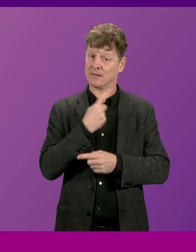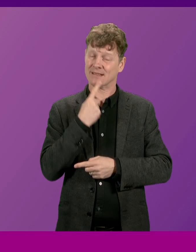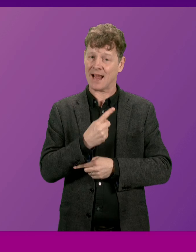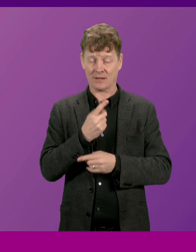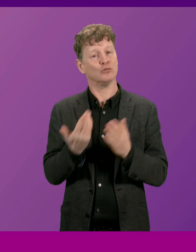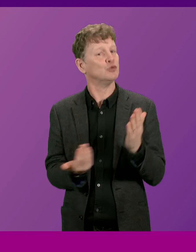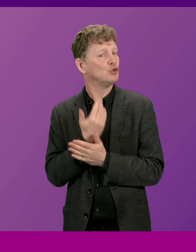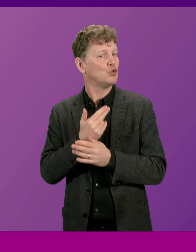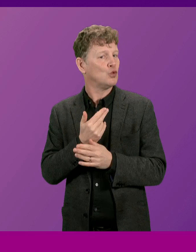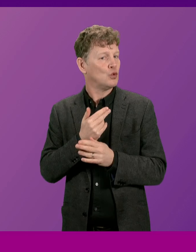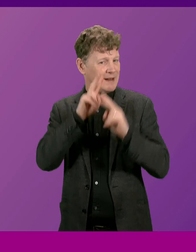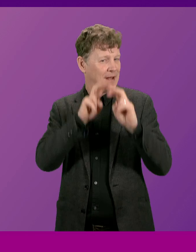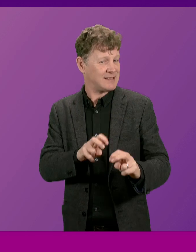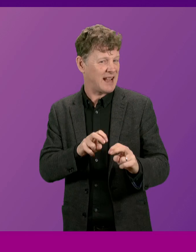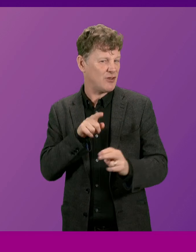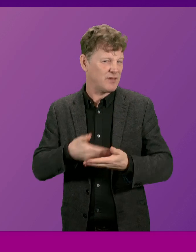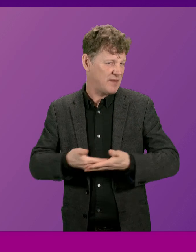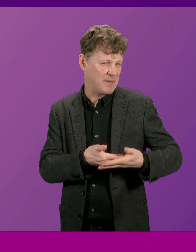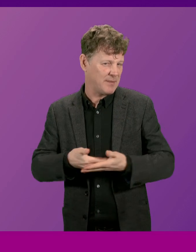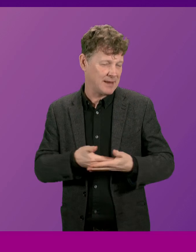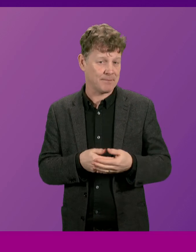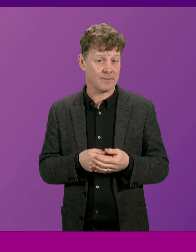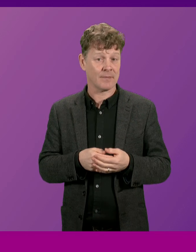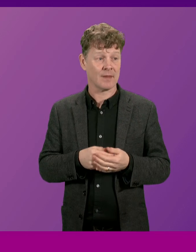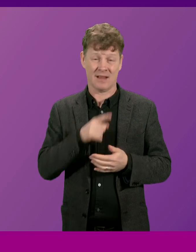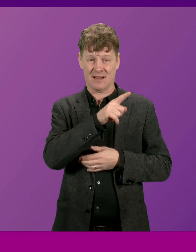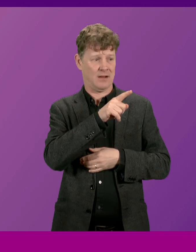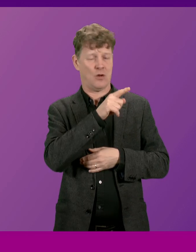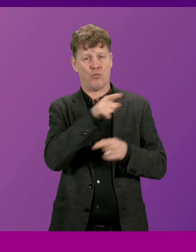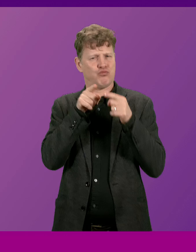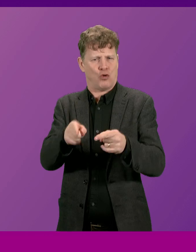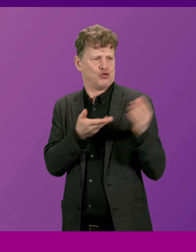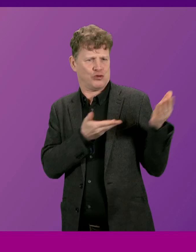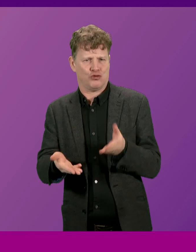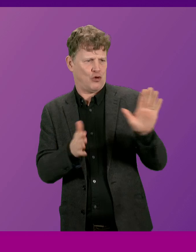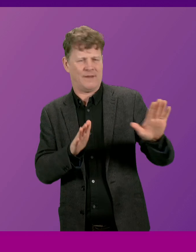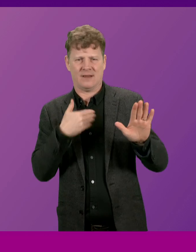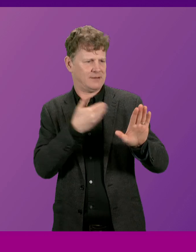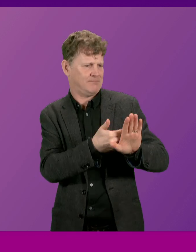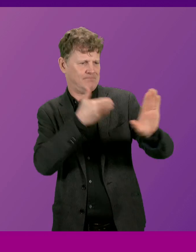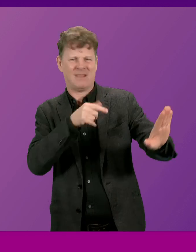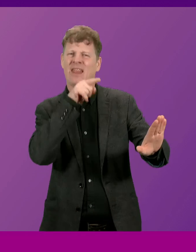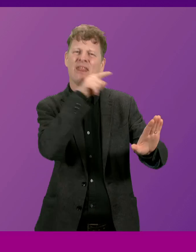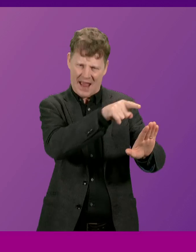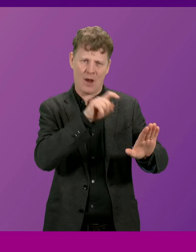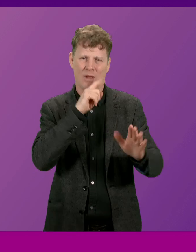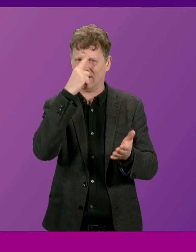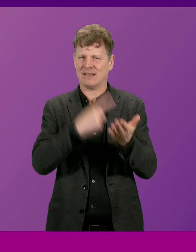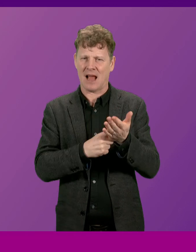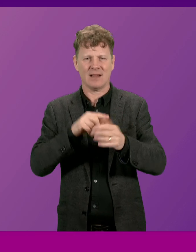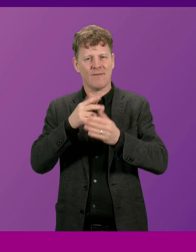investigation should take place. The Crown will determine, on the basis of a police investigation,